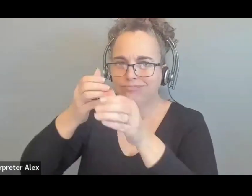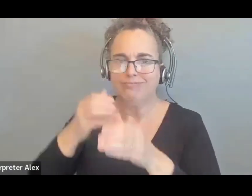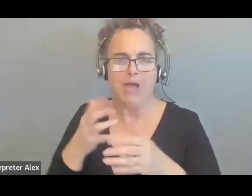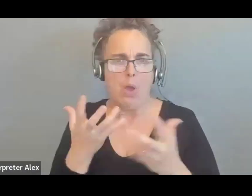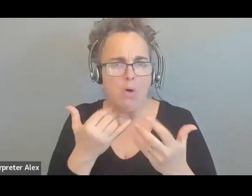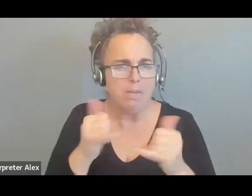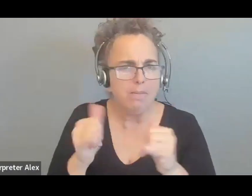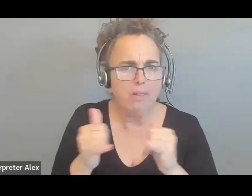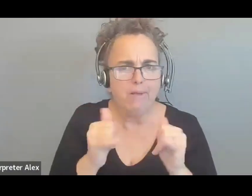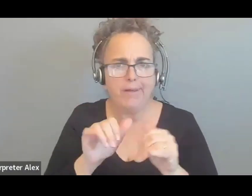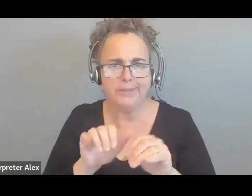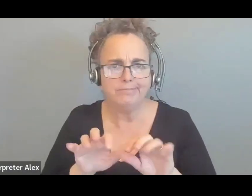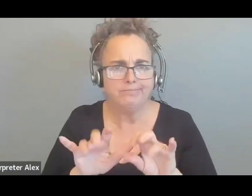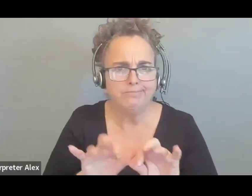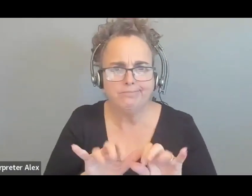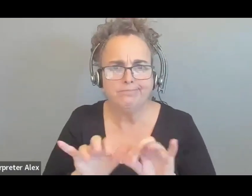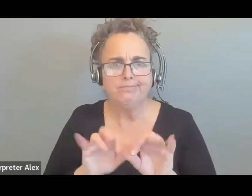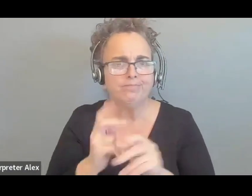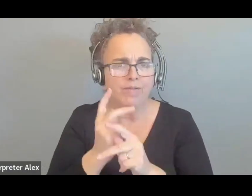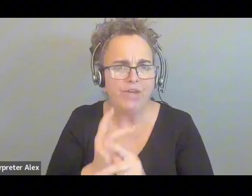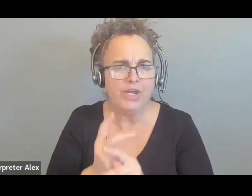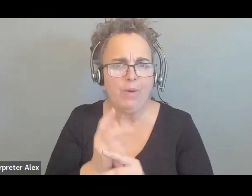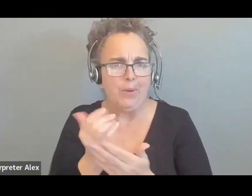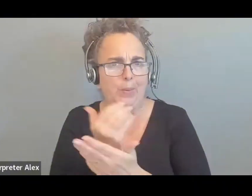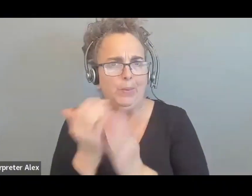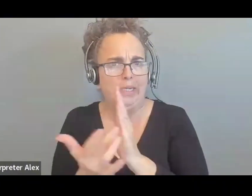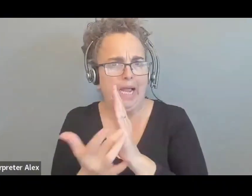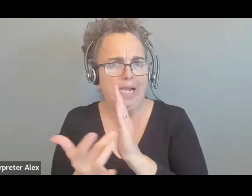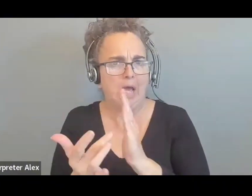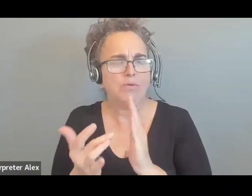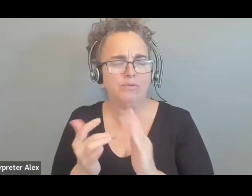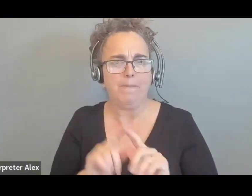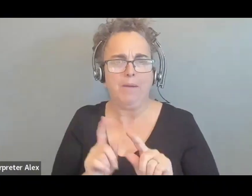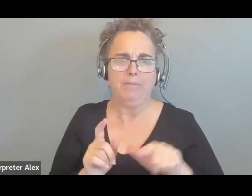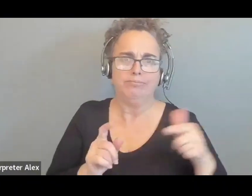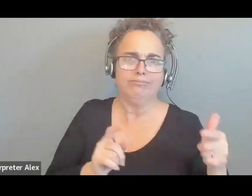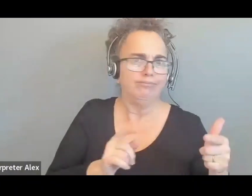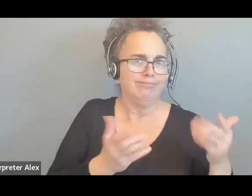with the newest tech and I'll figure it out. But you know, we just had an instance